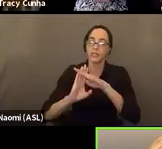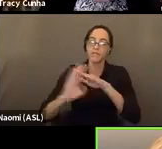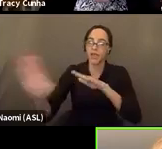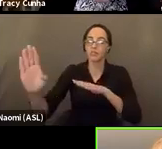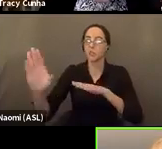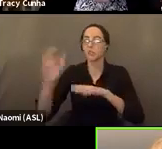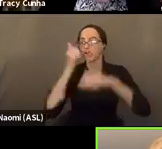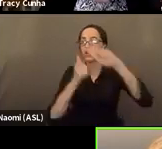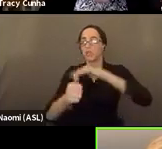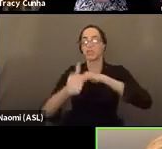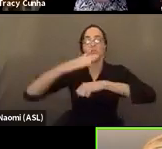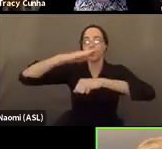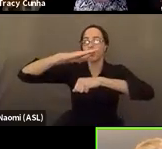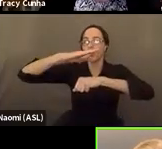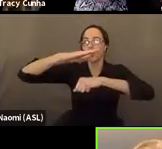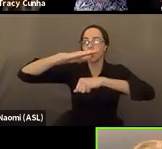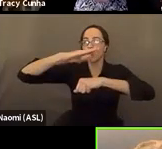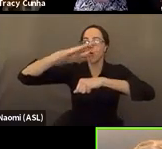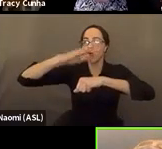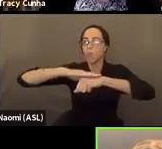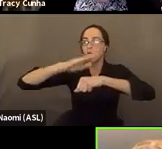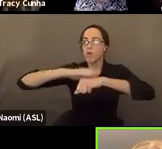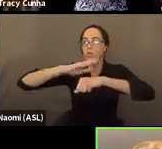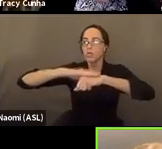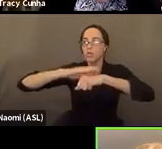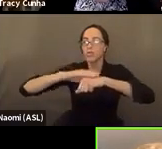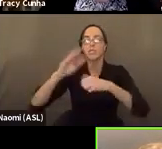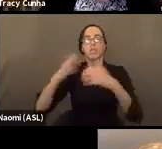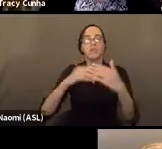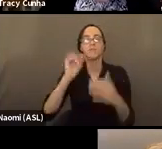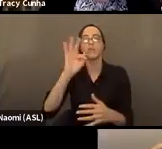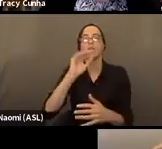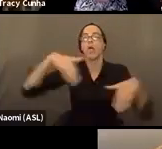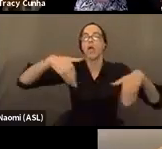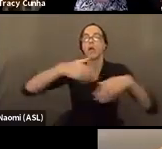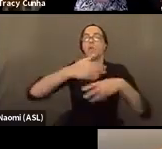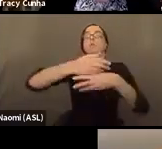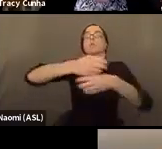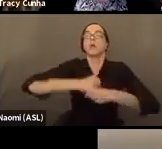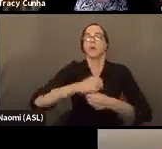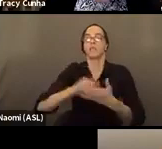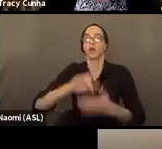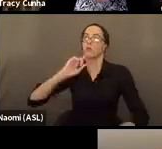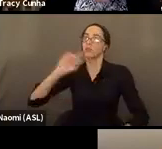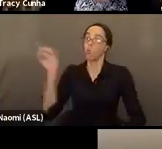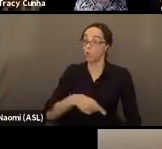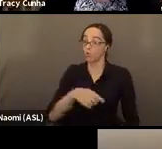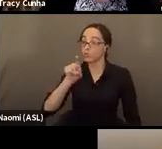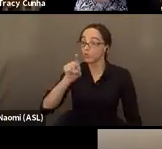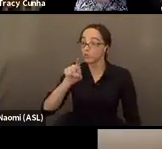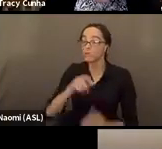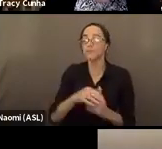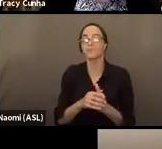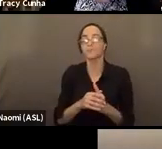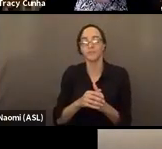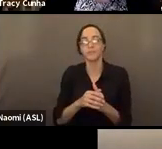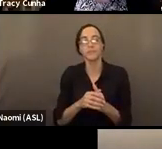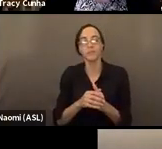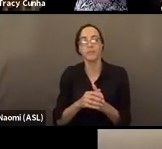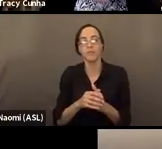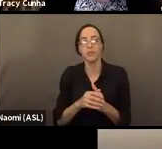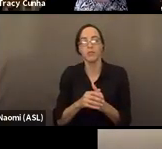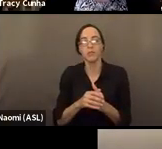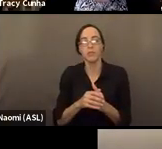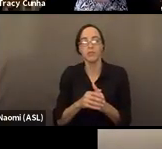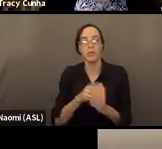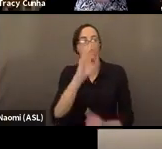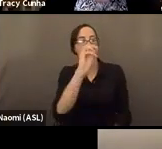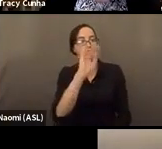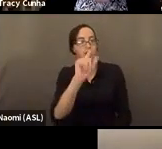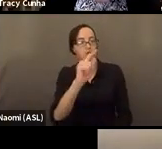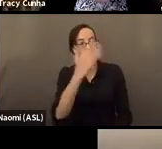received that order yet so i think michael we have talked about this a bit i know um you know